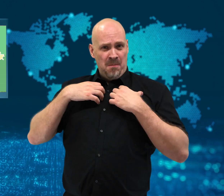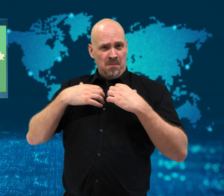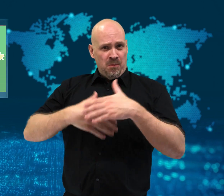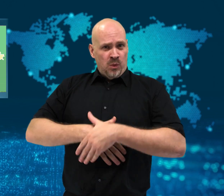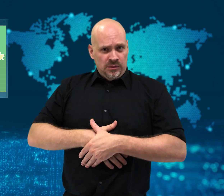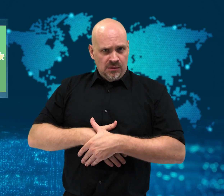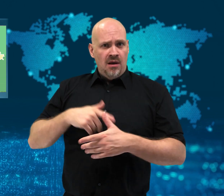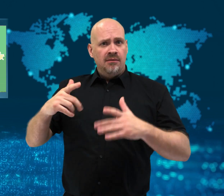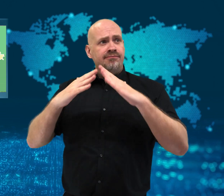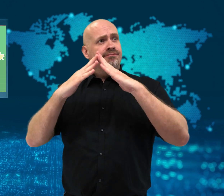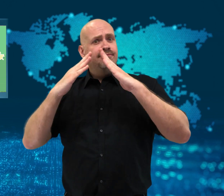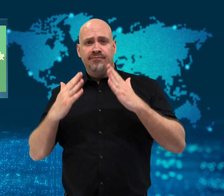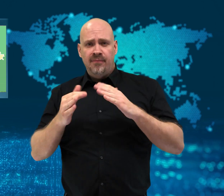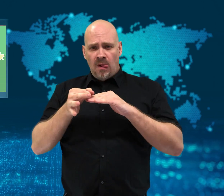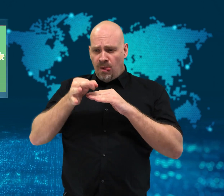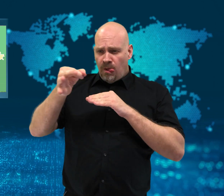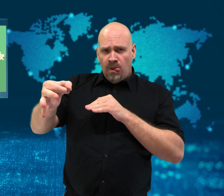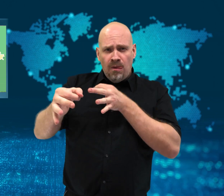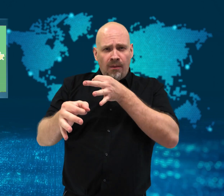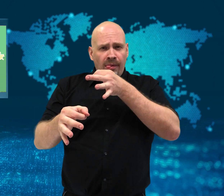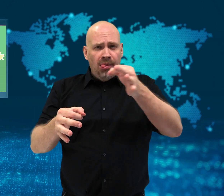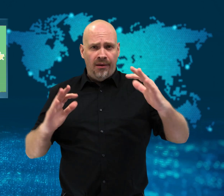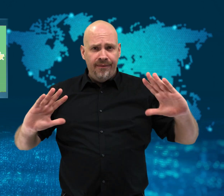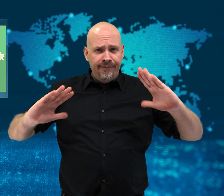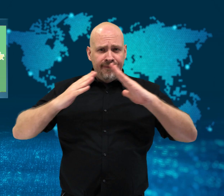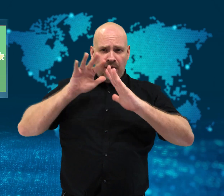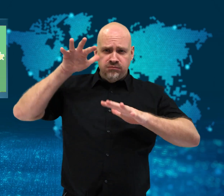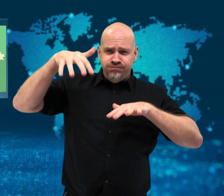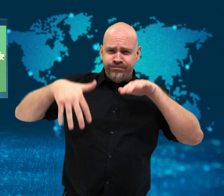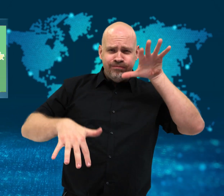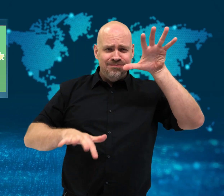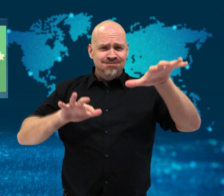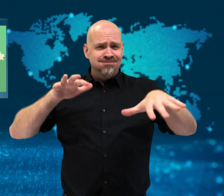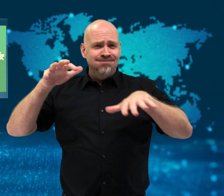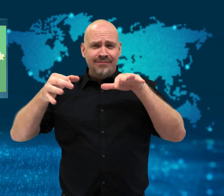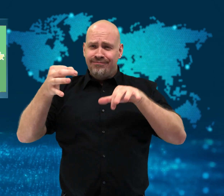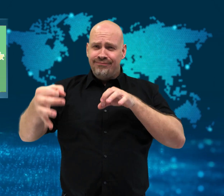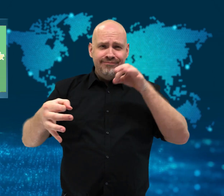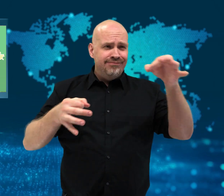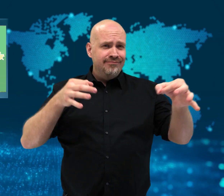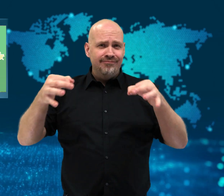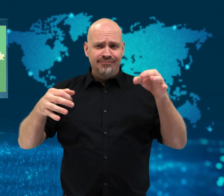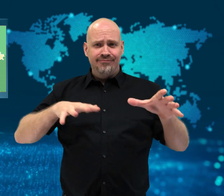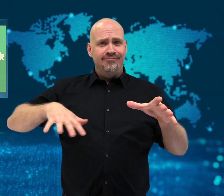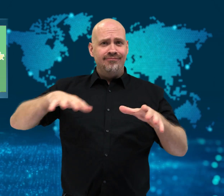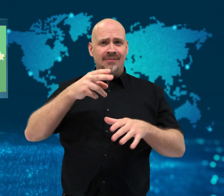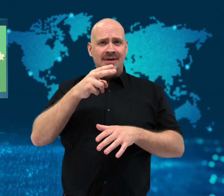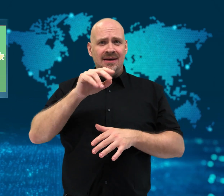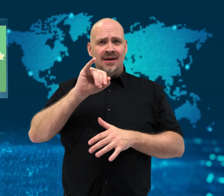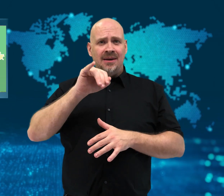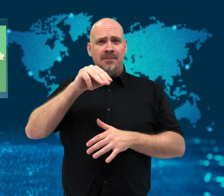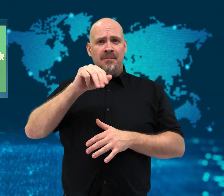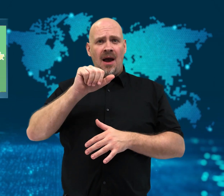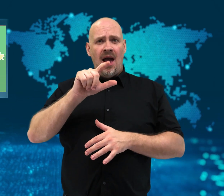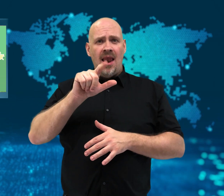villages in the Himalayas Mountains that include glacial